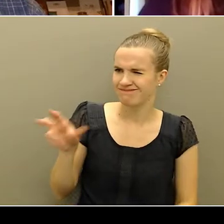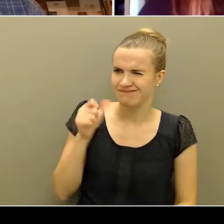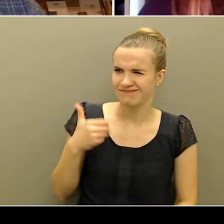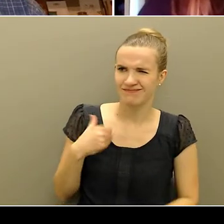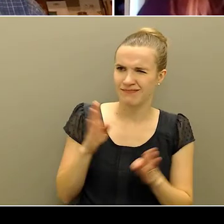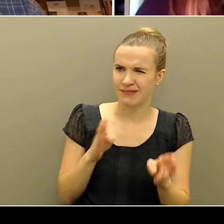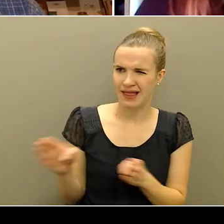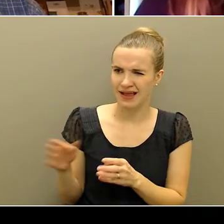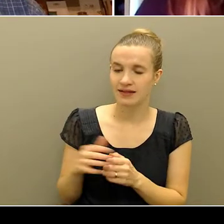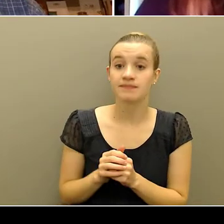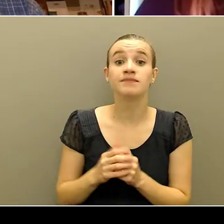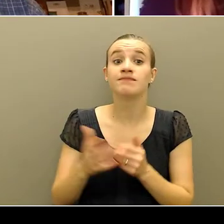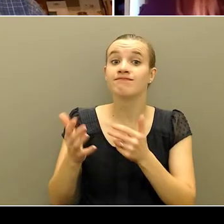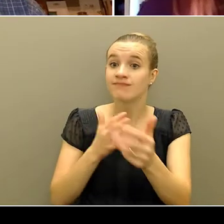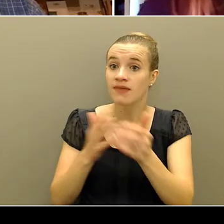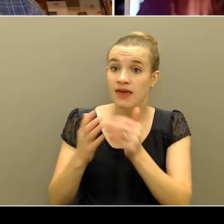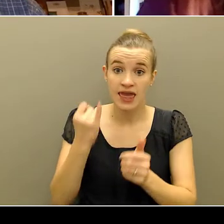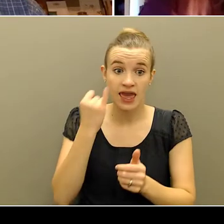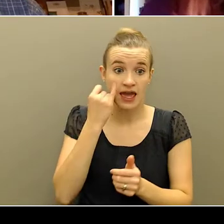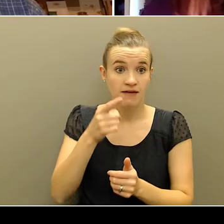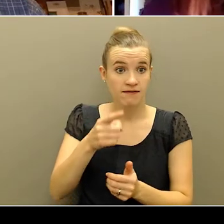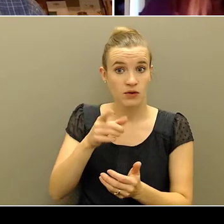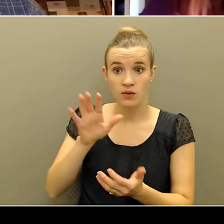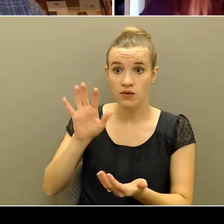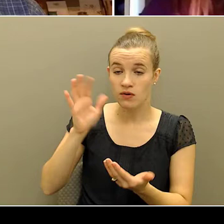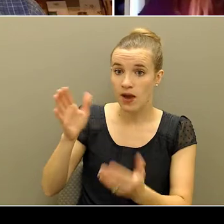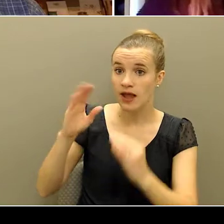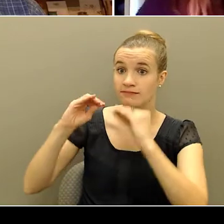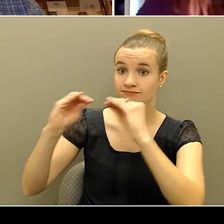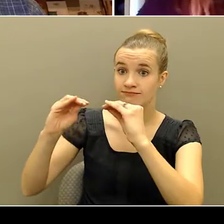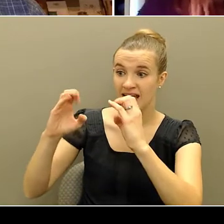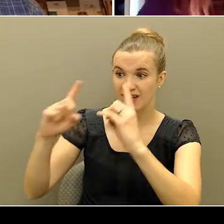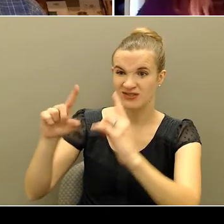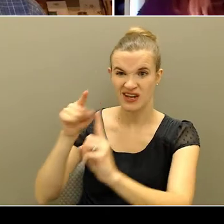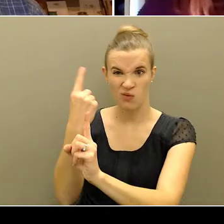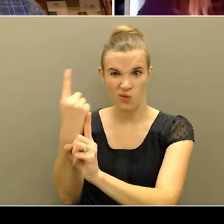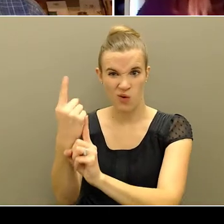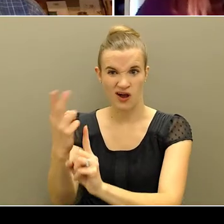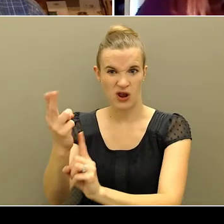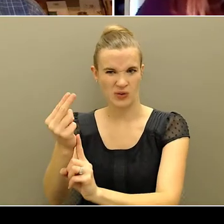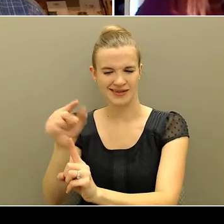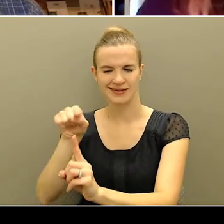of, of more people. And if more people spoke up about it, you know, the more